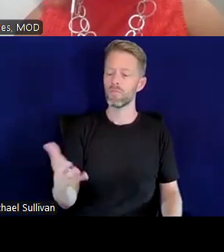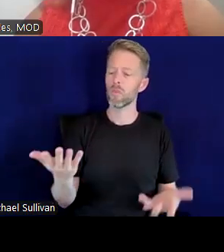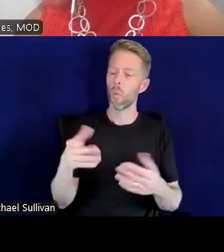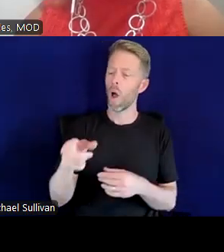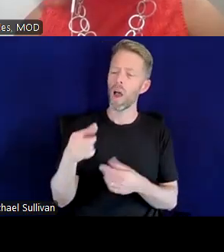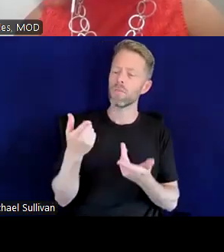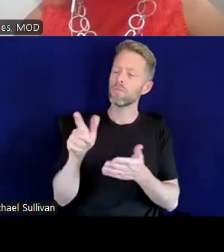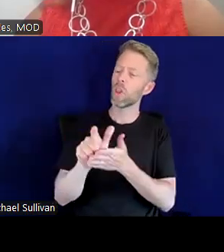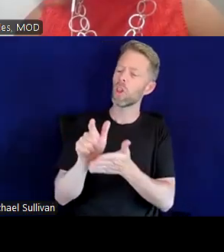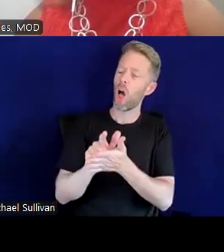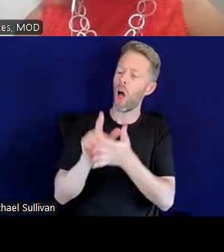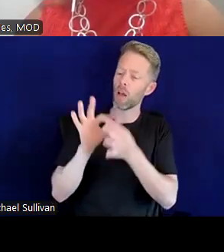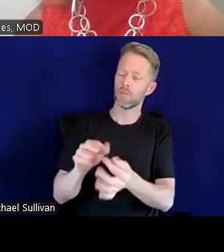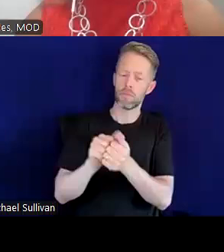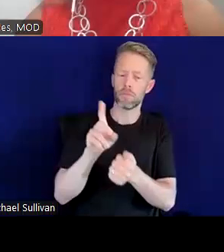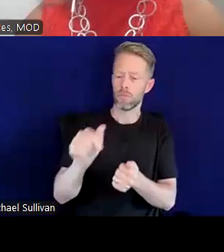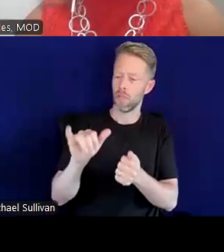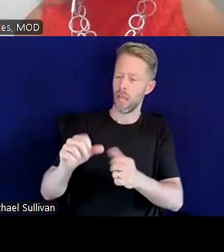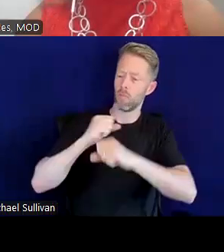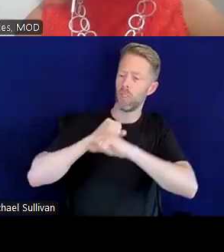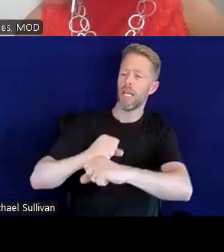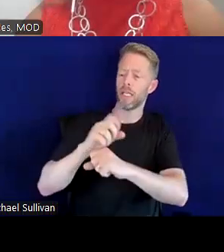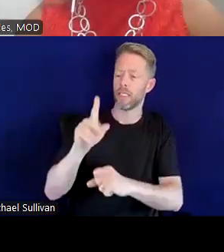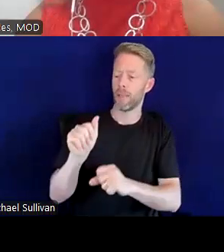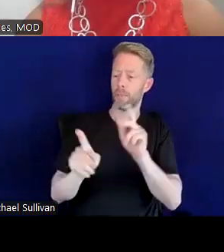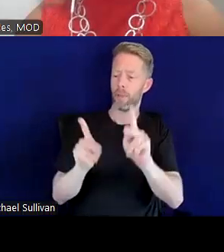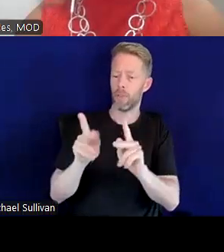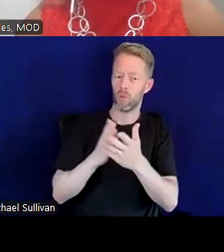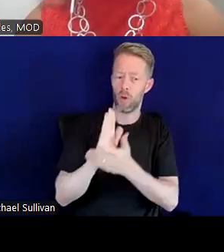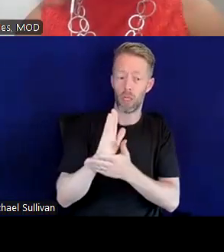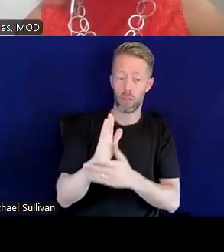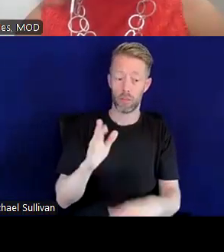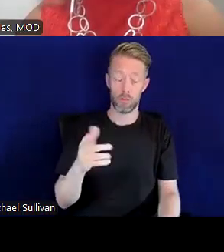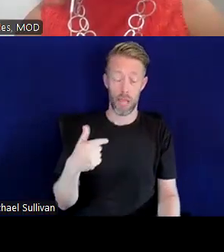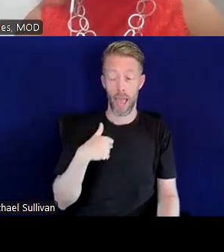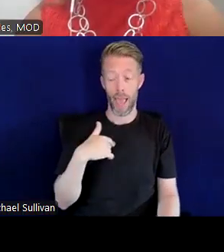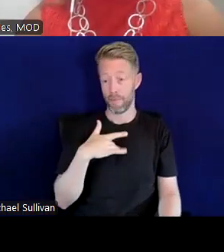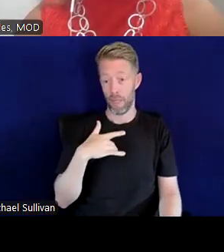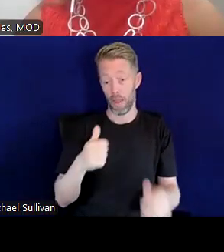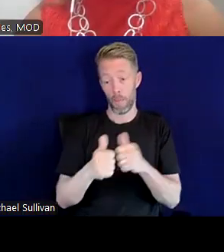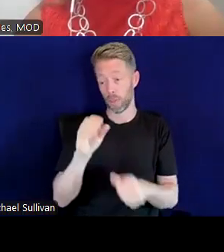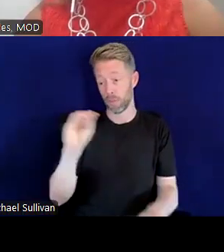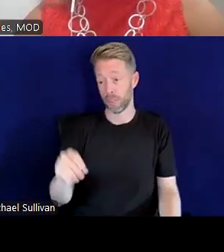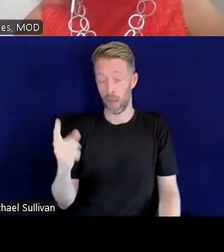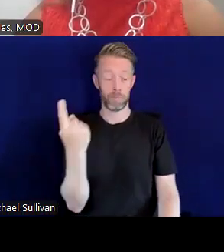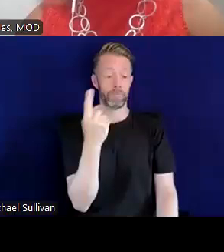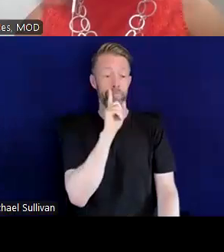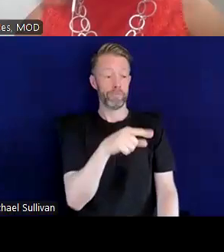disability laws that protect people's rights who have disabilities. About the only one they'll probably be able to name